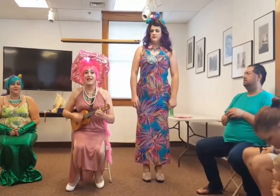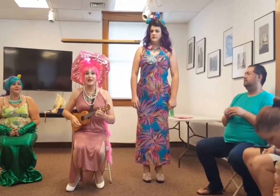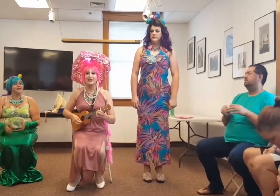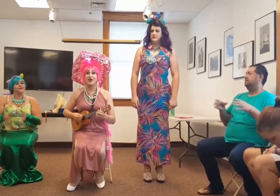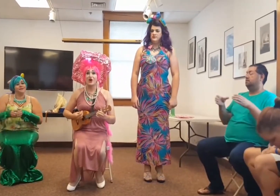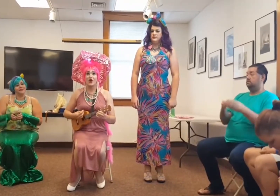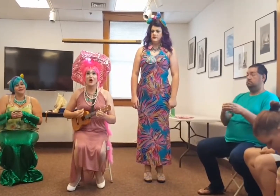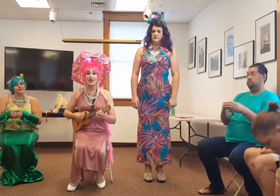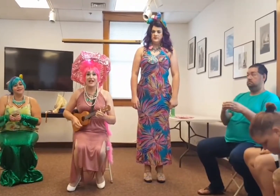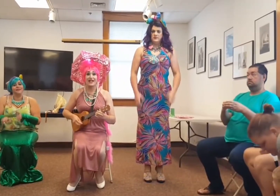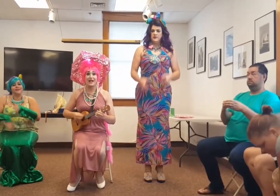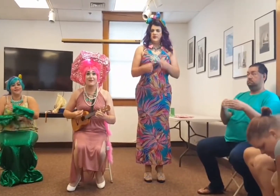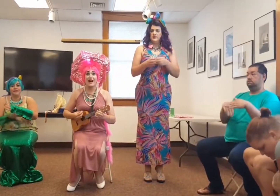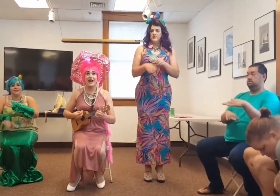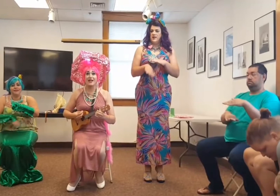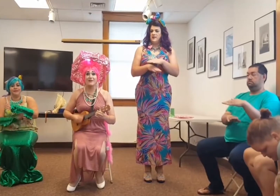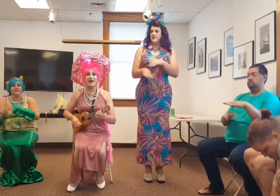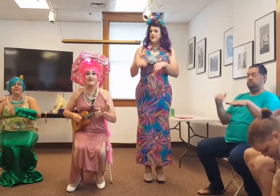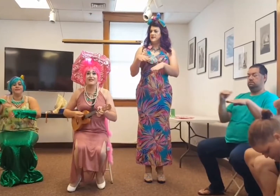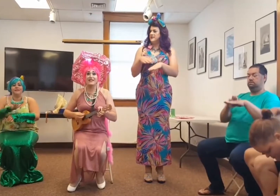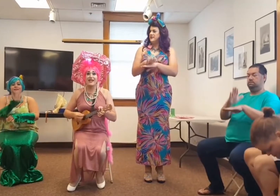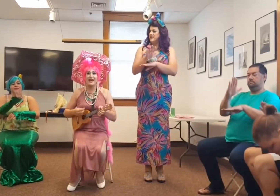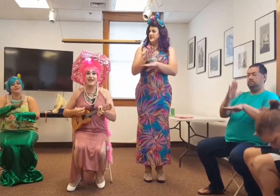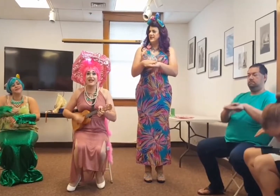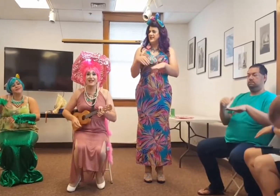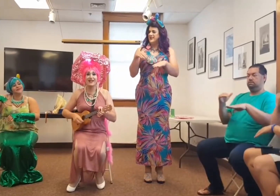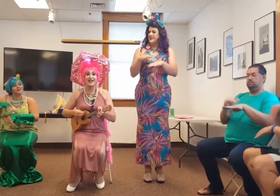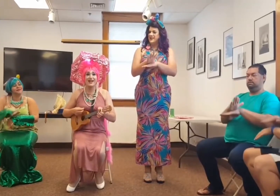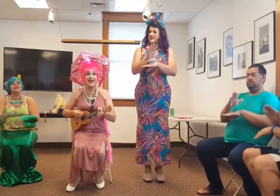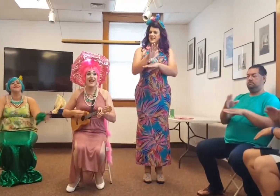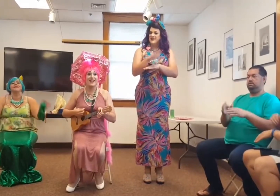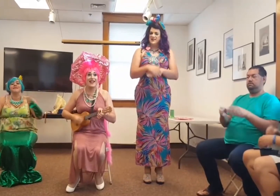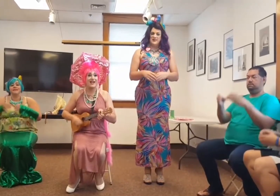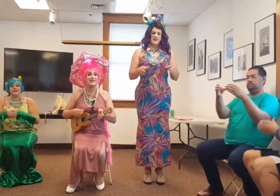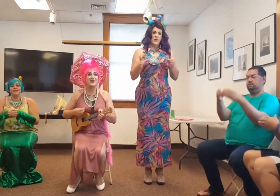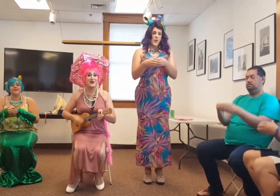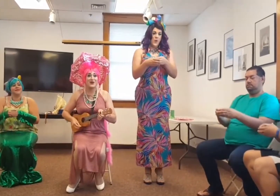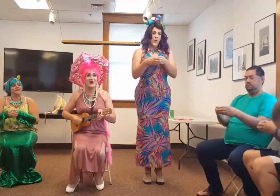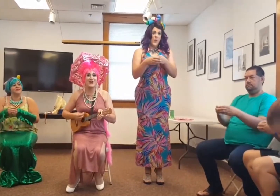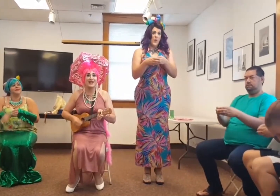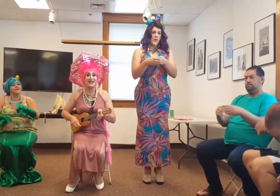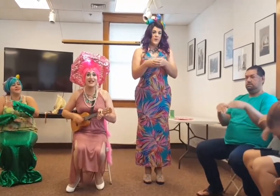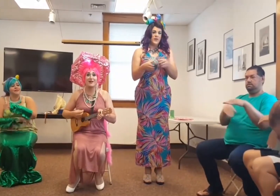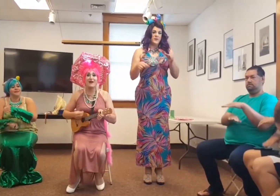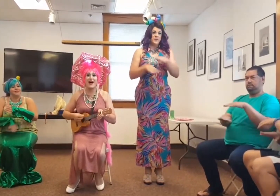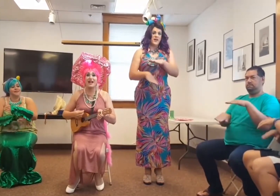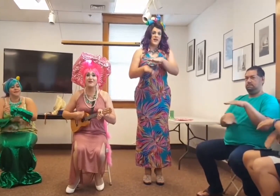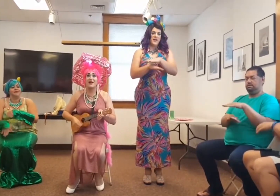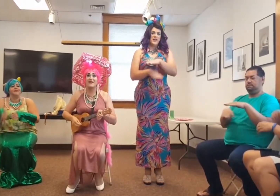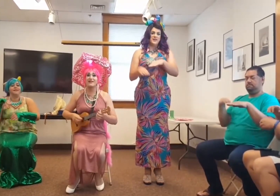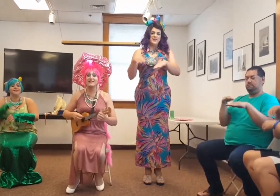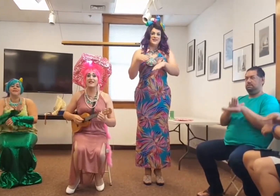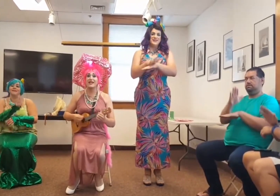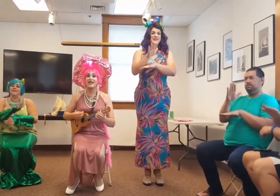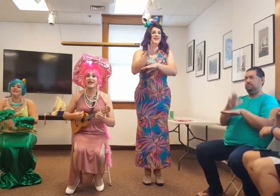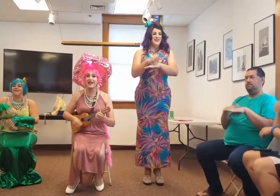There's a hole in the bottom of the sea.